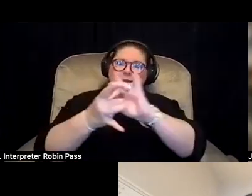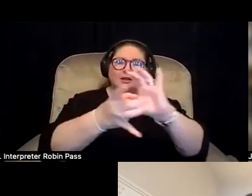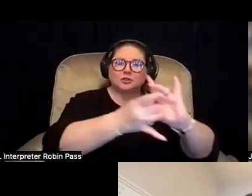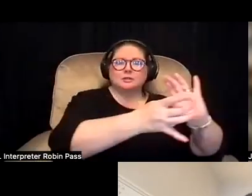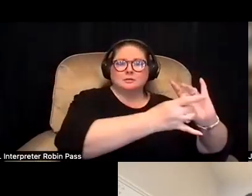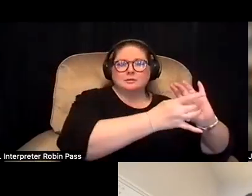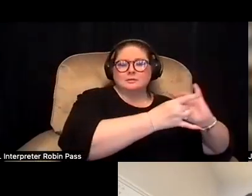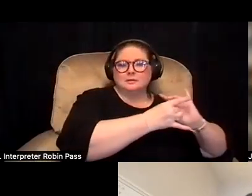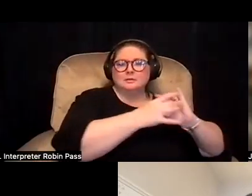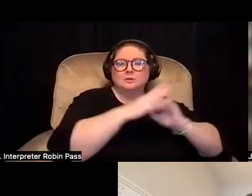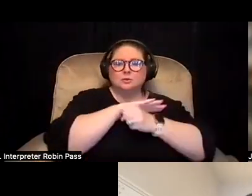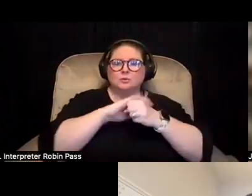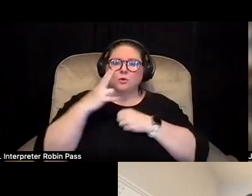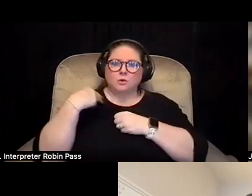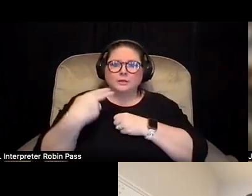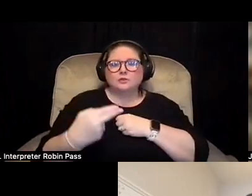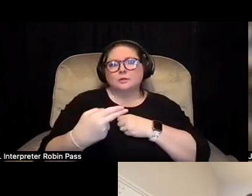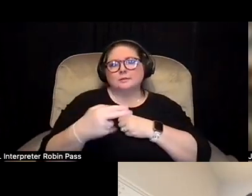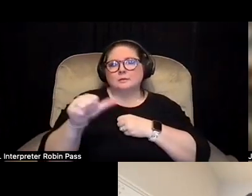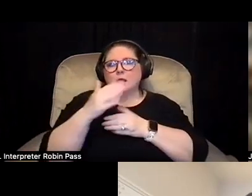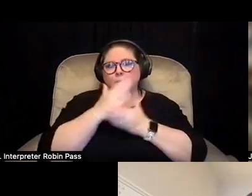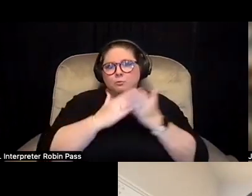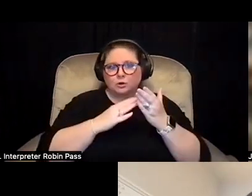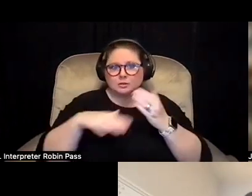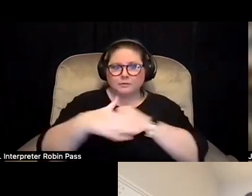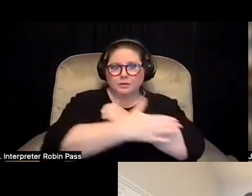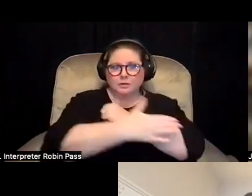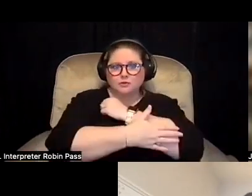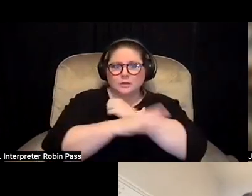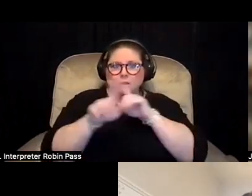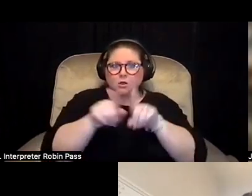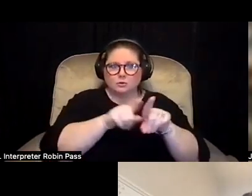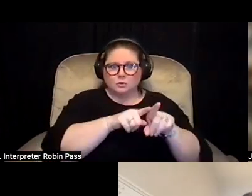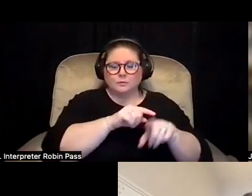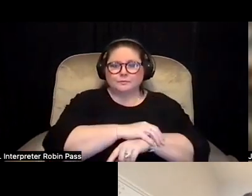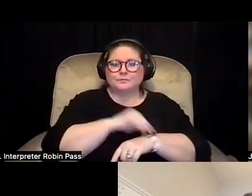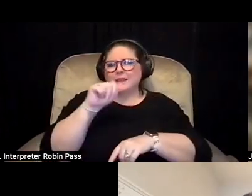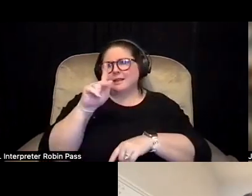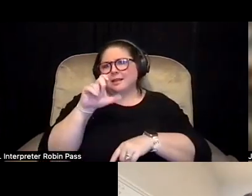you know local histories in other parts of the country and like akilah said one of their